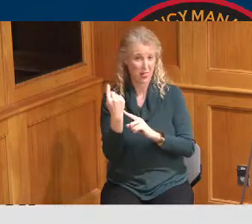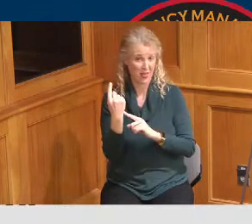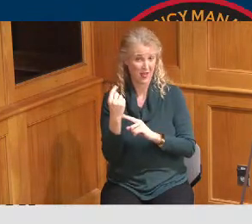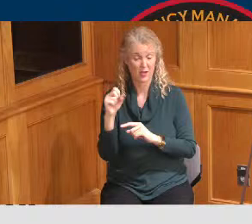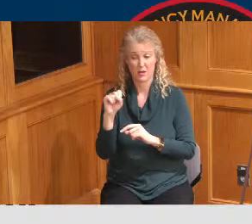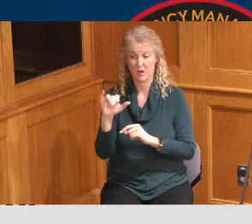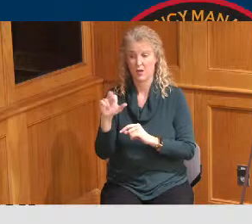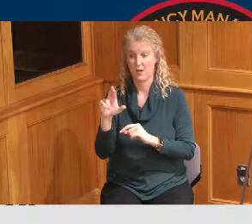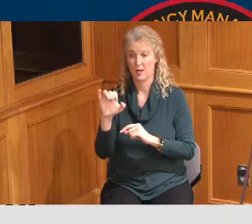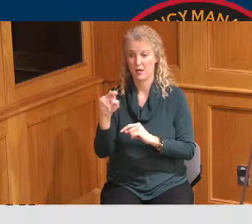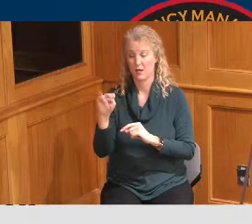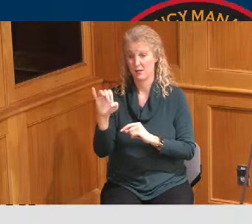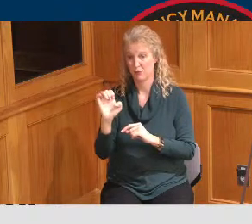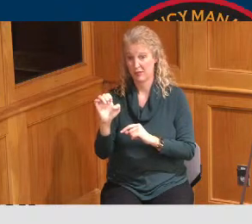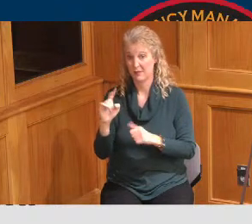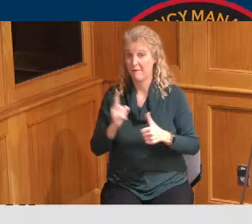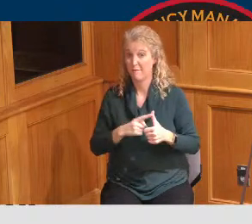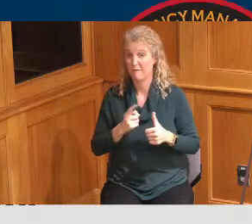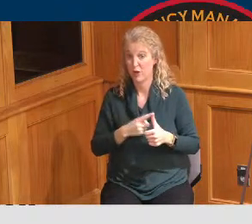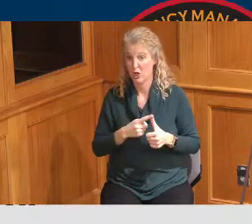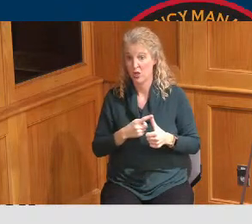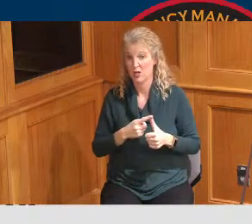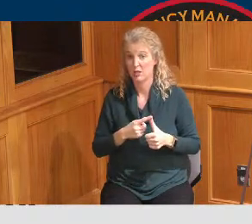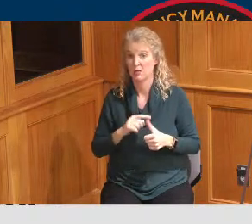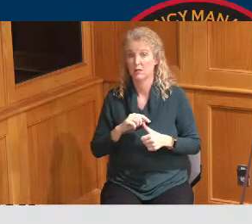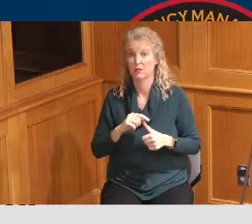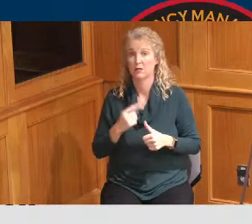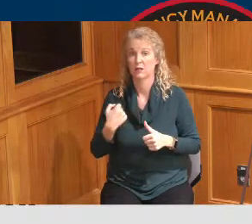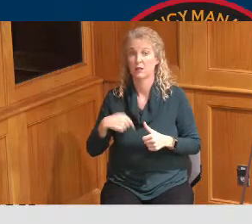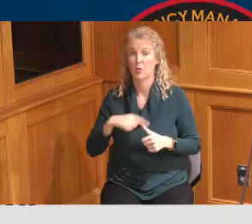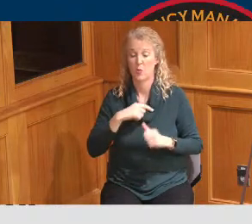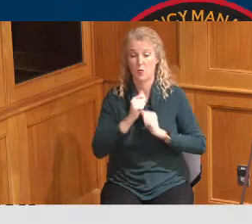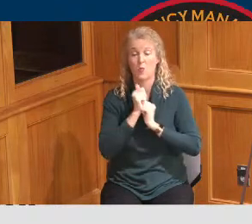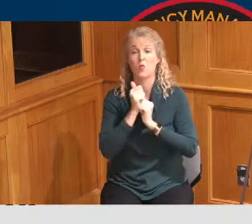two things during styrene one we took the advice and guidance of Hamilton County Public Health and